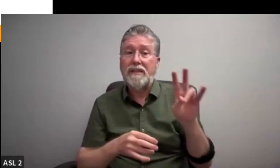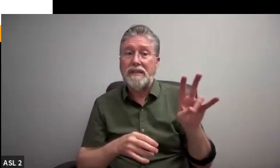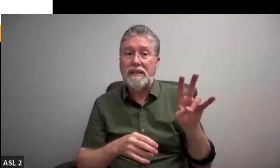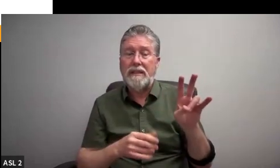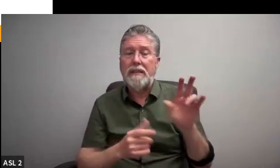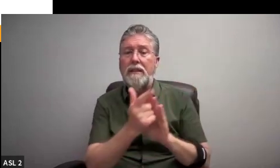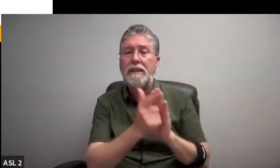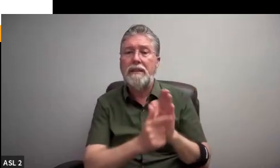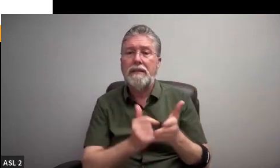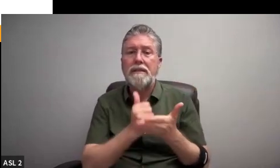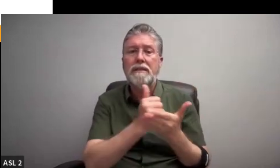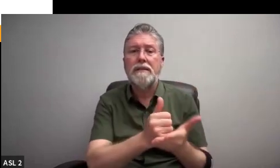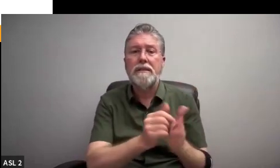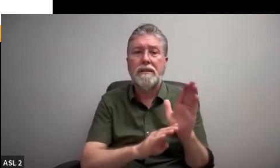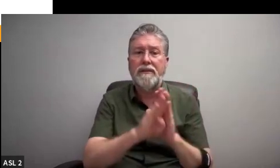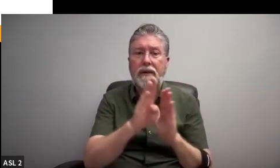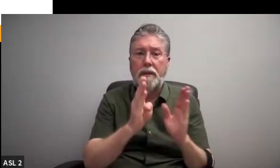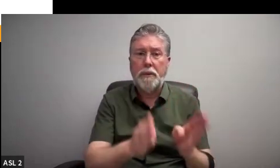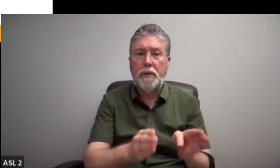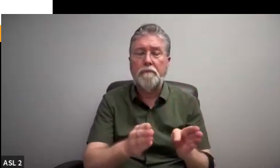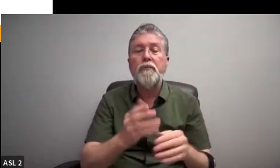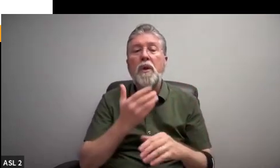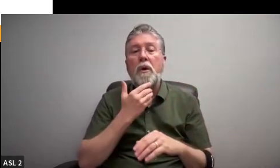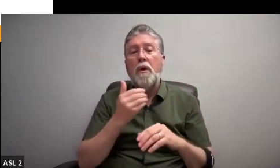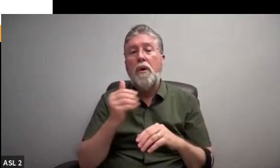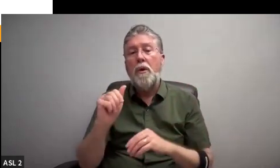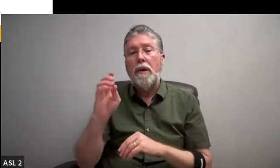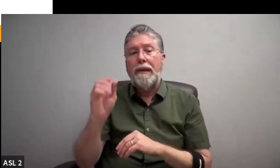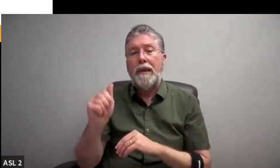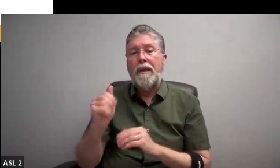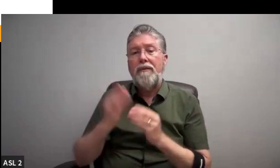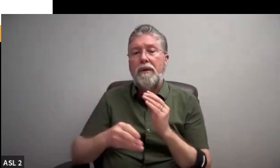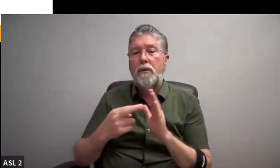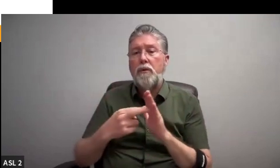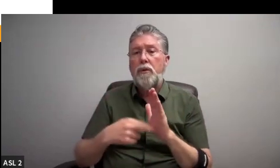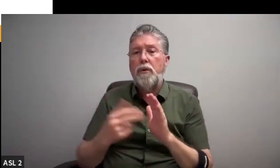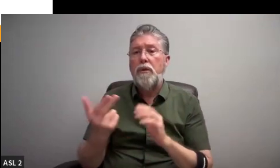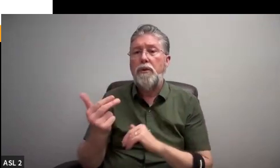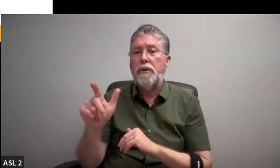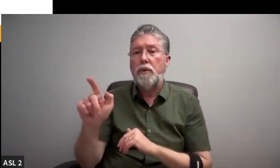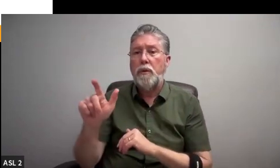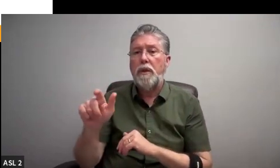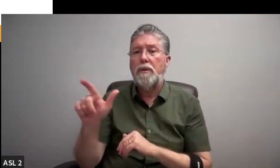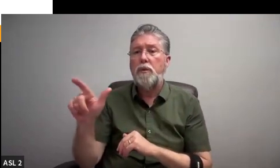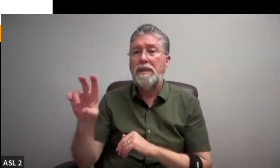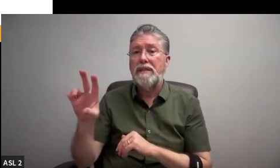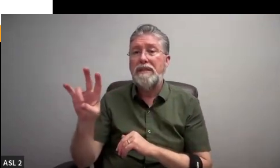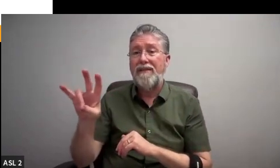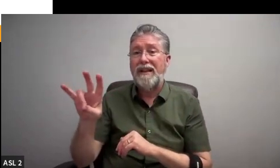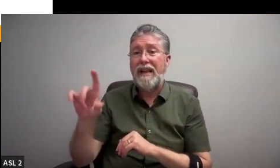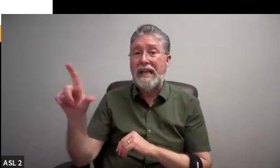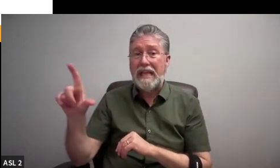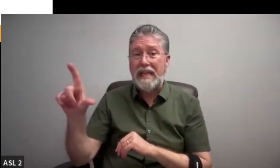Legal Assistance Developer. Older Americans Act final rule section 1321.27(l) requires information